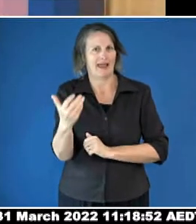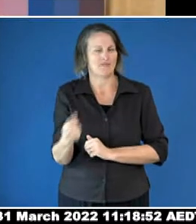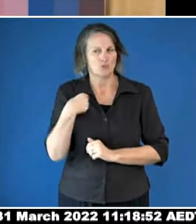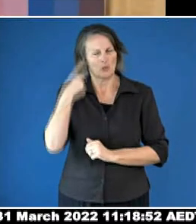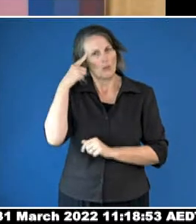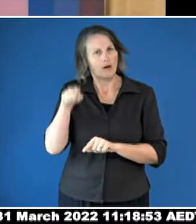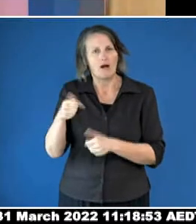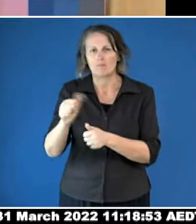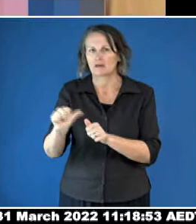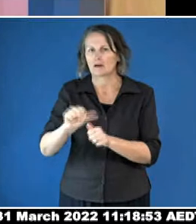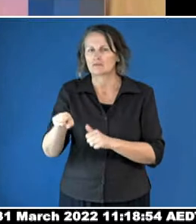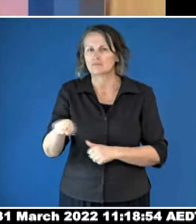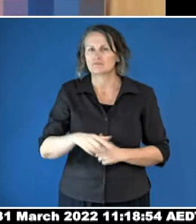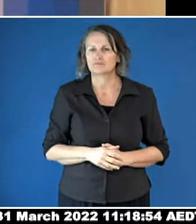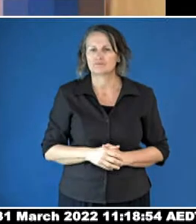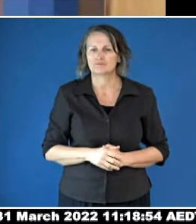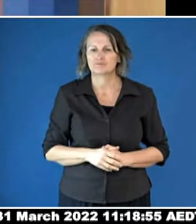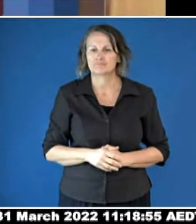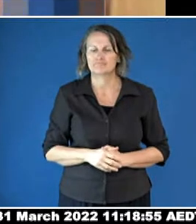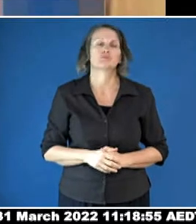thought they were much better able to do it.